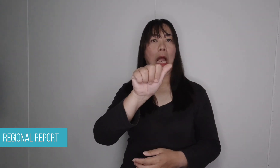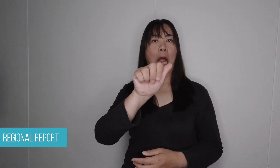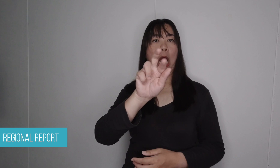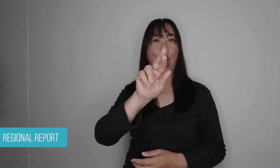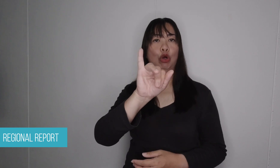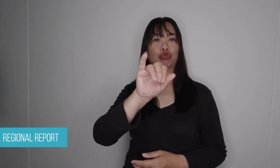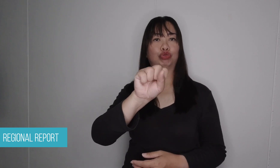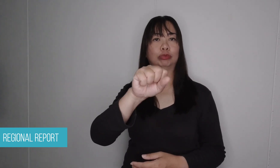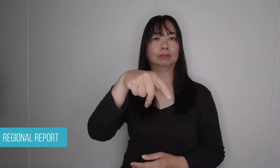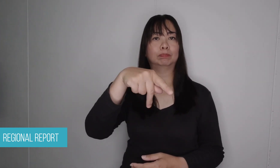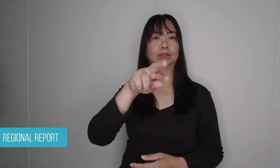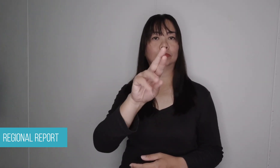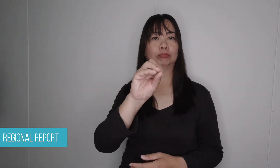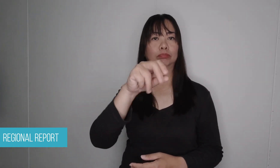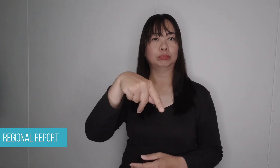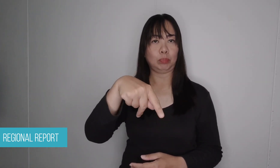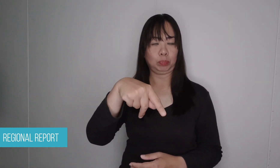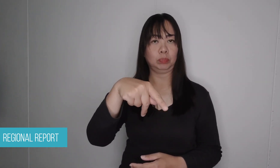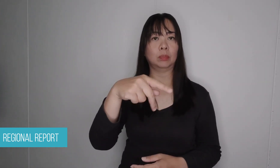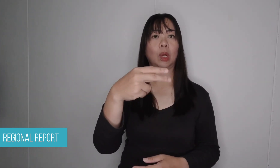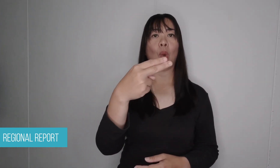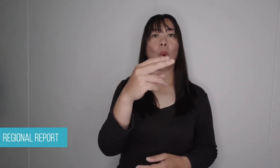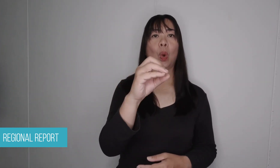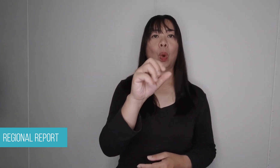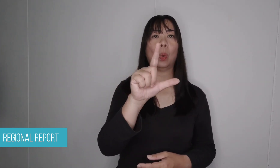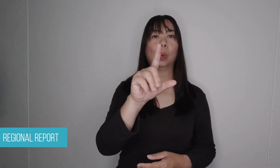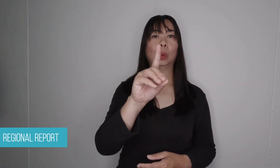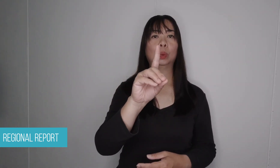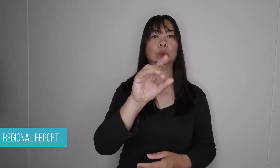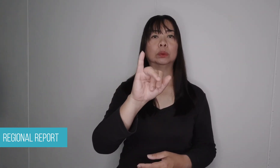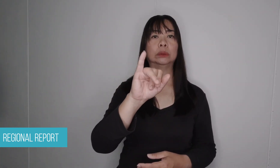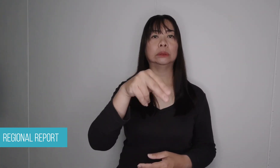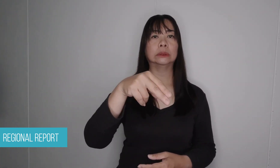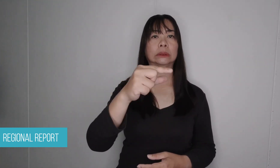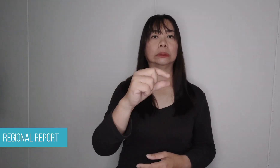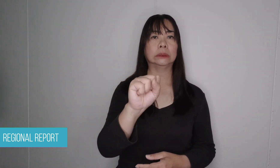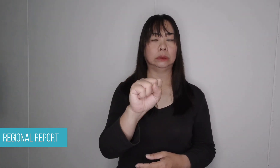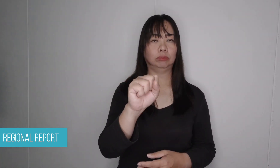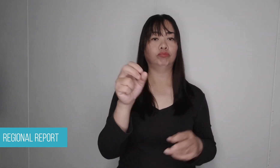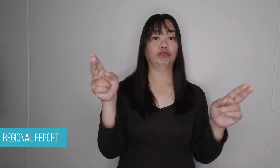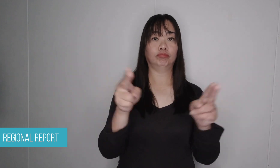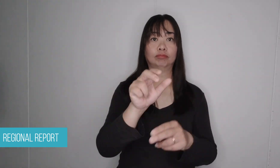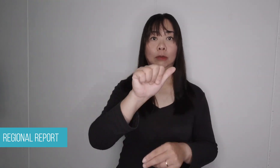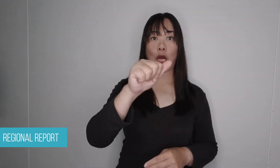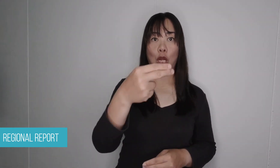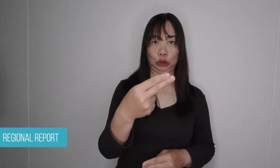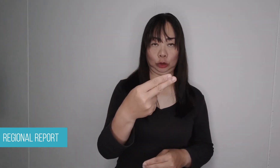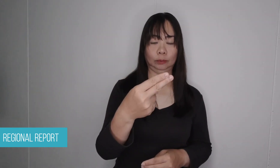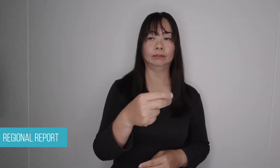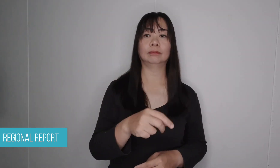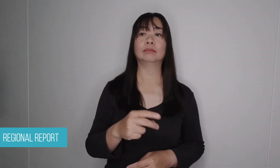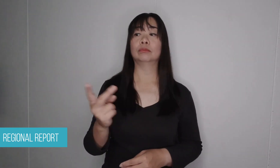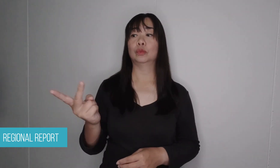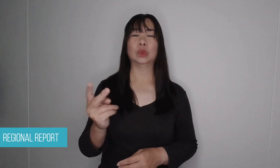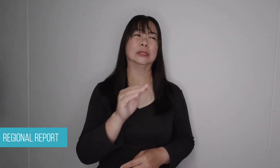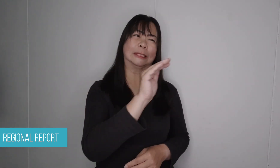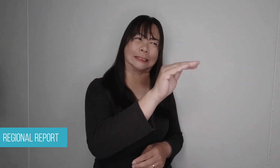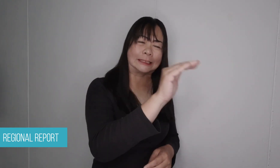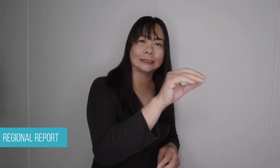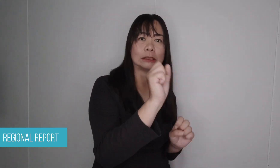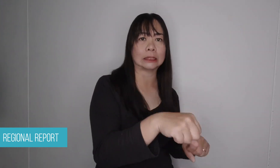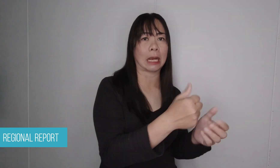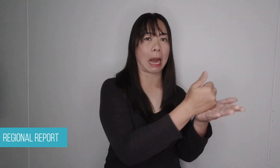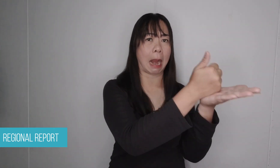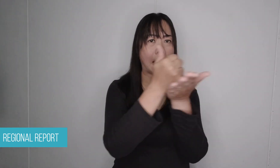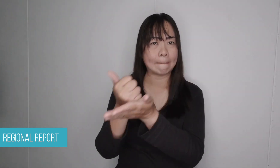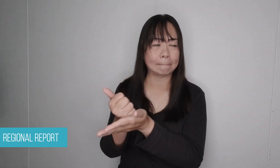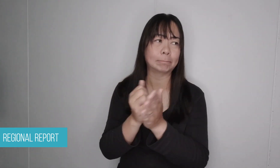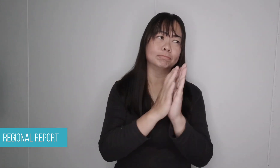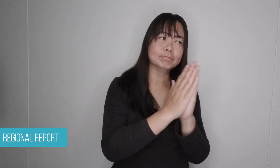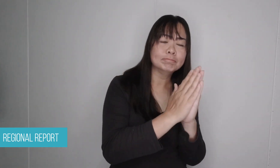Holdings (AH). They asked AH for help. In December 2019, AH helped them